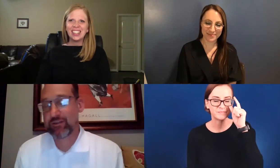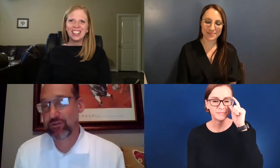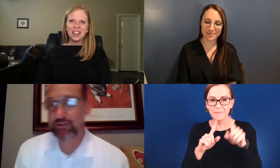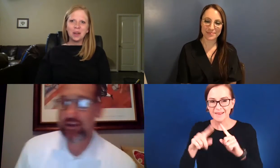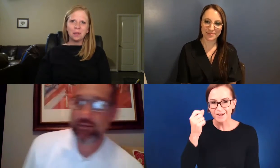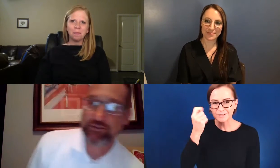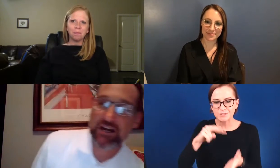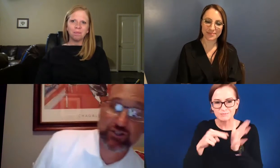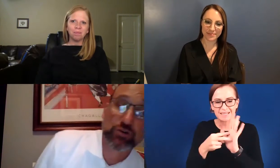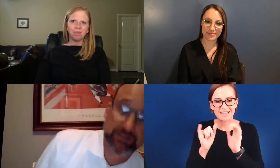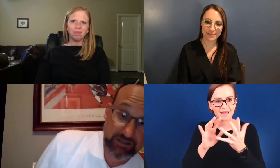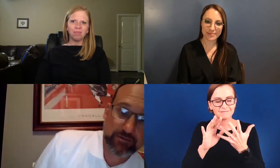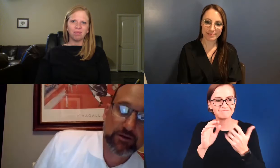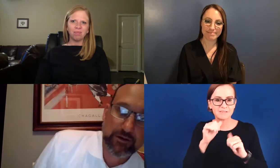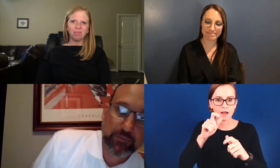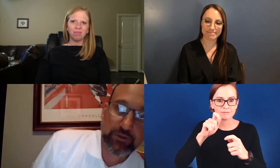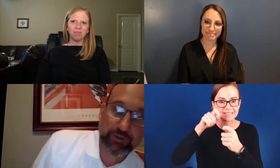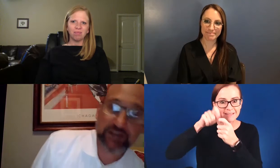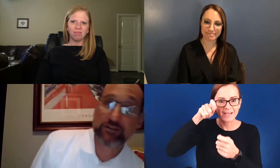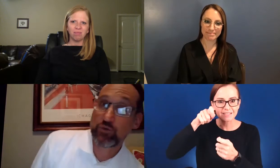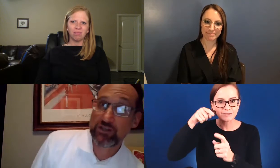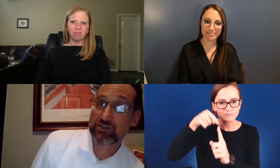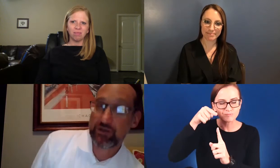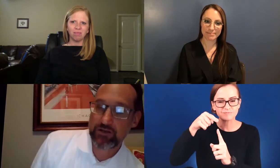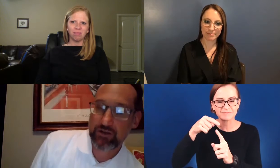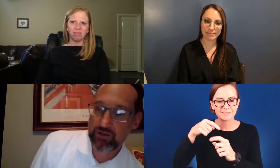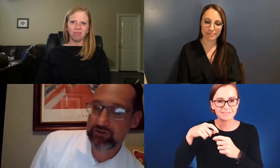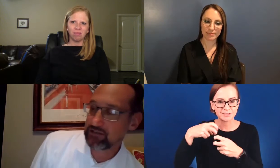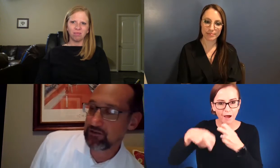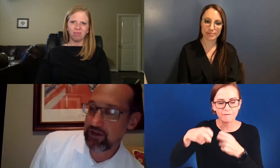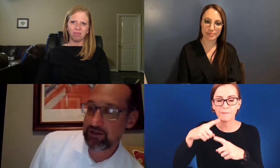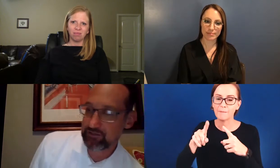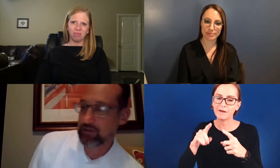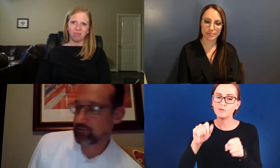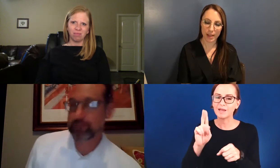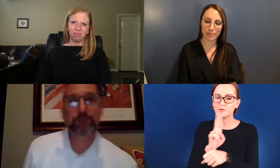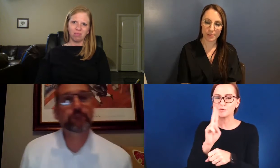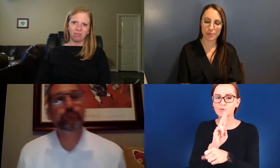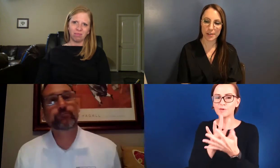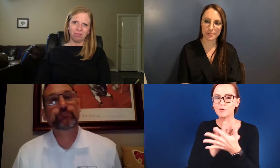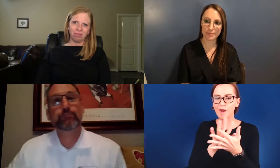that there's not certainty, but that's a two way street and you can use that to your advantage. Yeah, definitely.